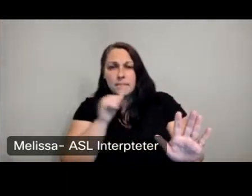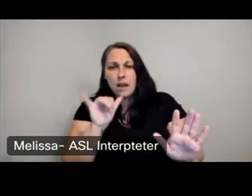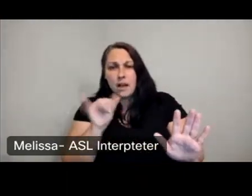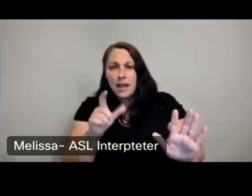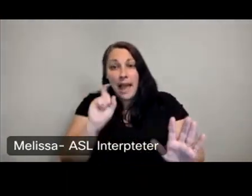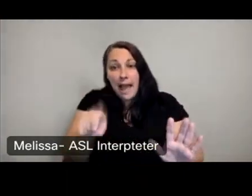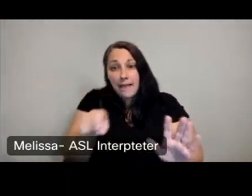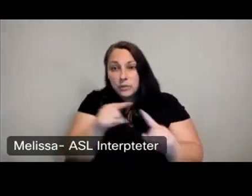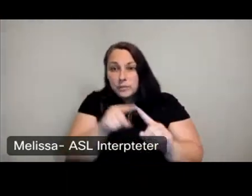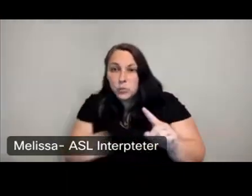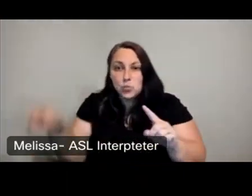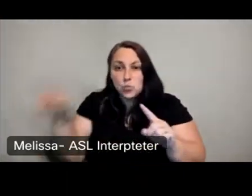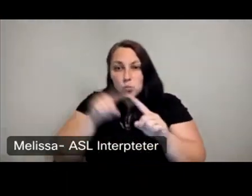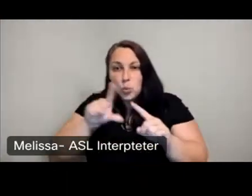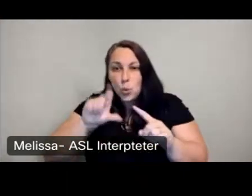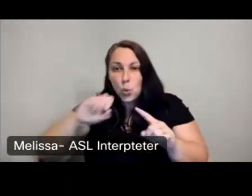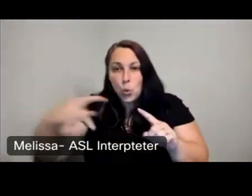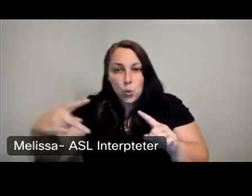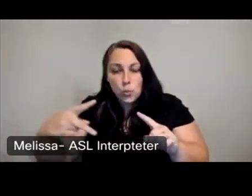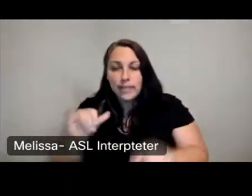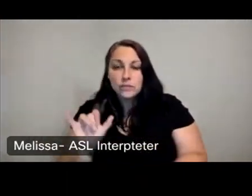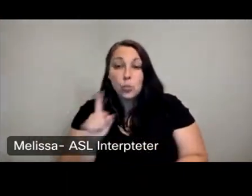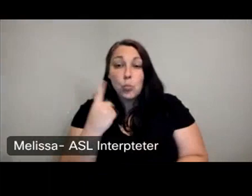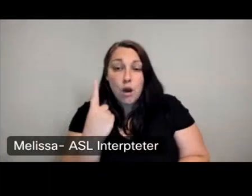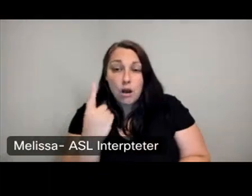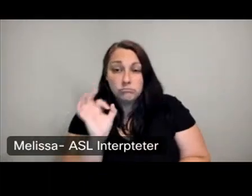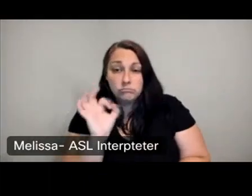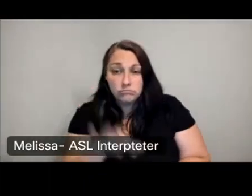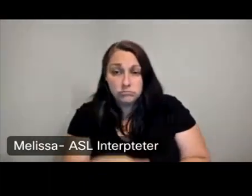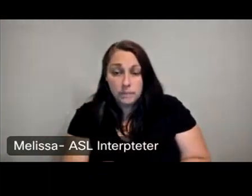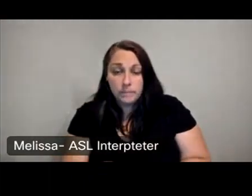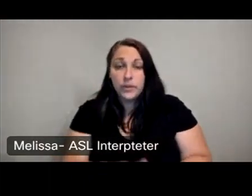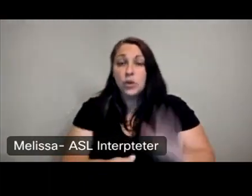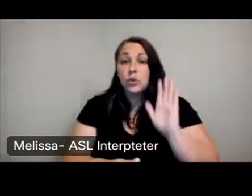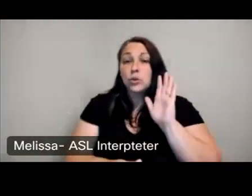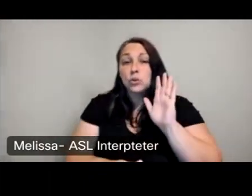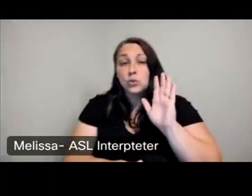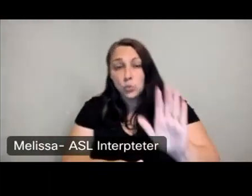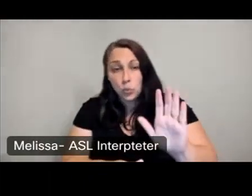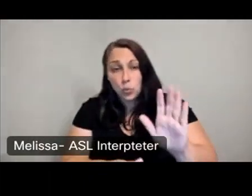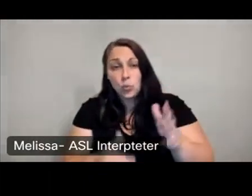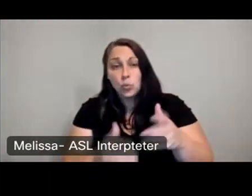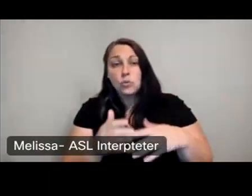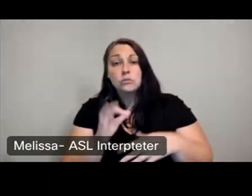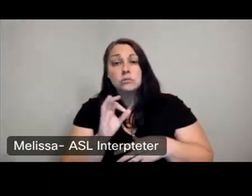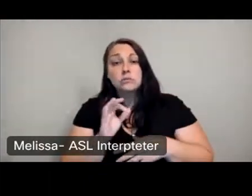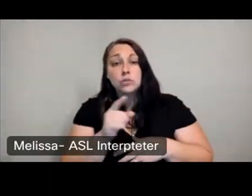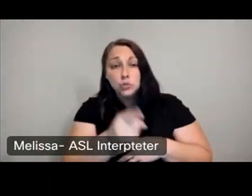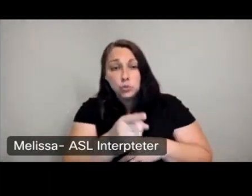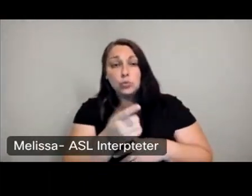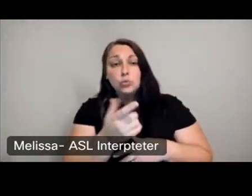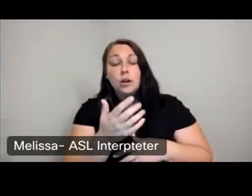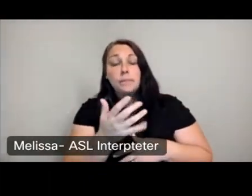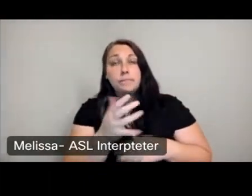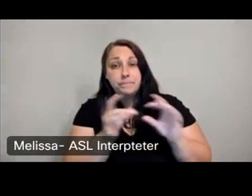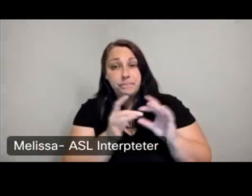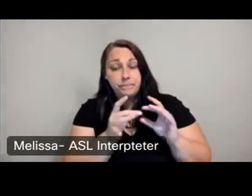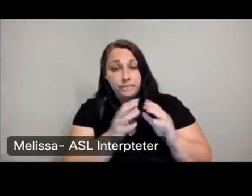several suggestions your suggestion was to do L Street right seventh eighth and that caught and